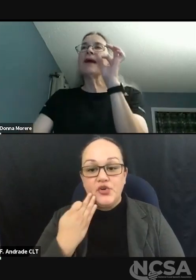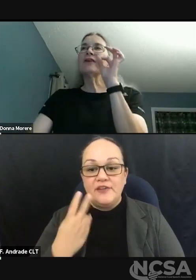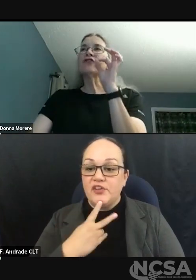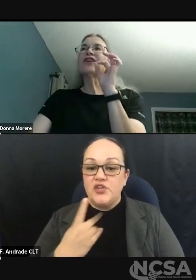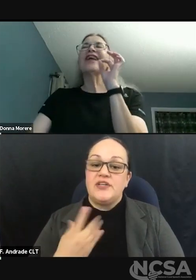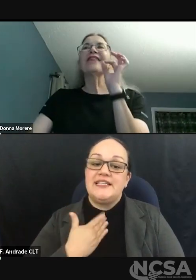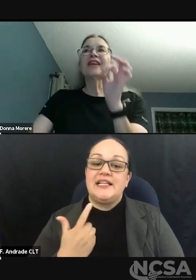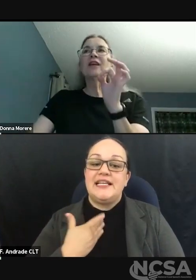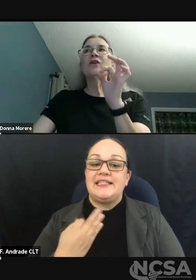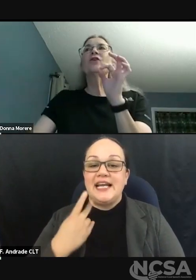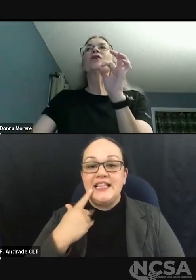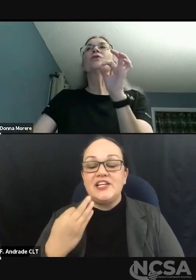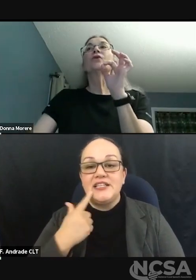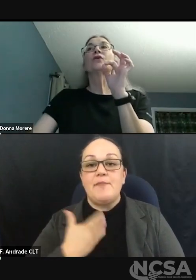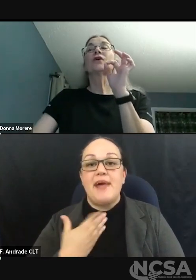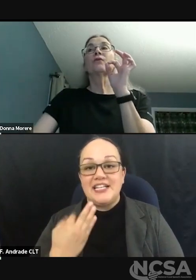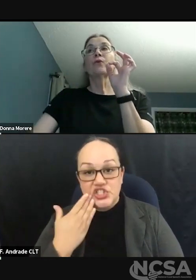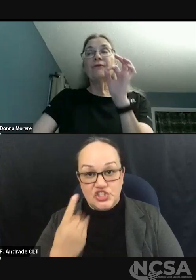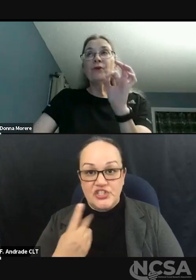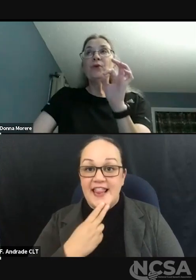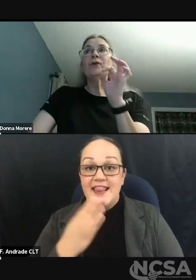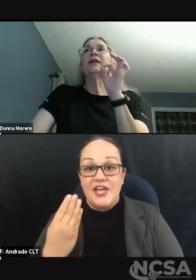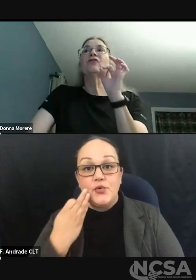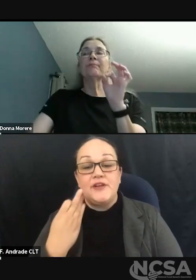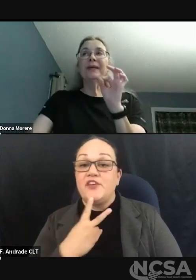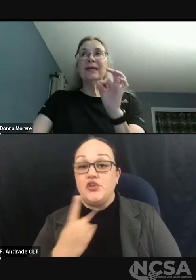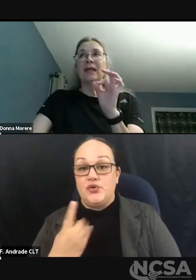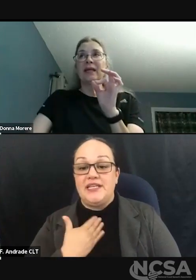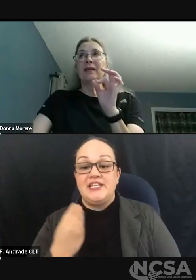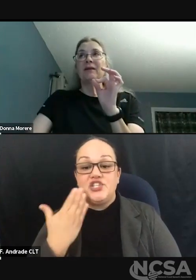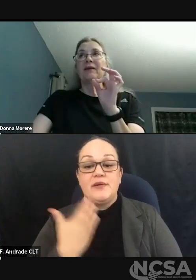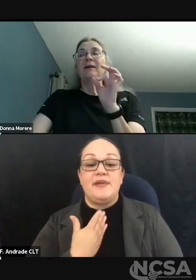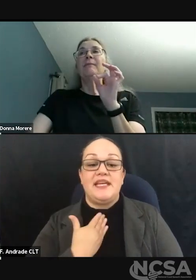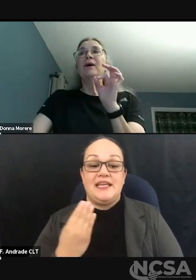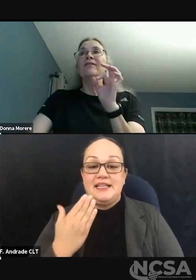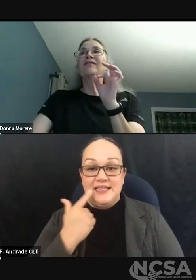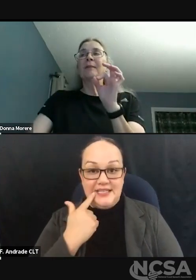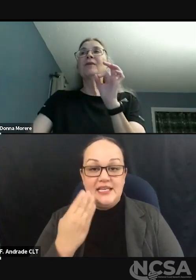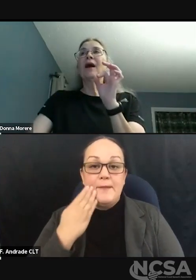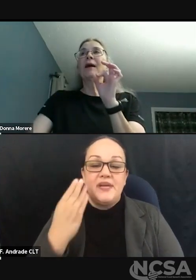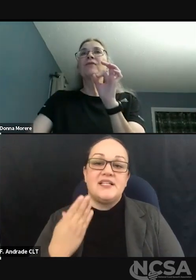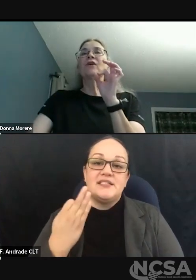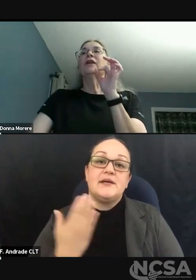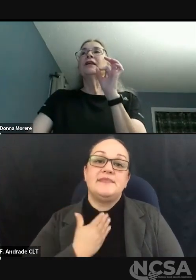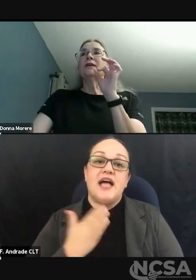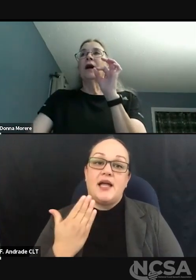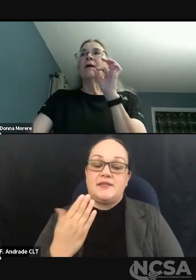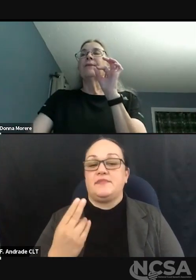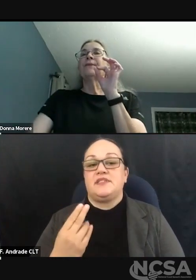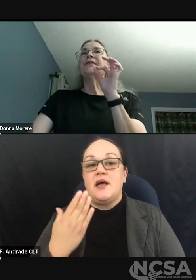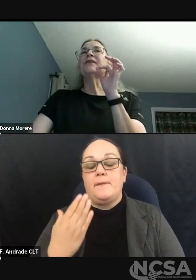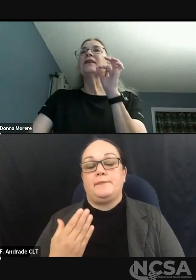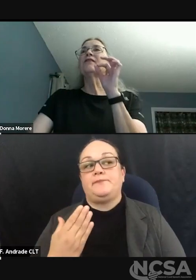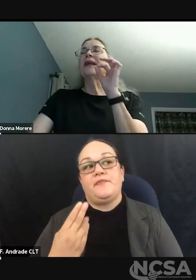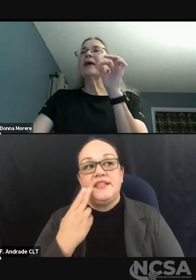mastered and then reviewed intermittently because sometimes these kids language